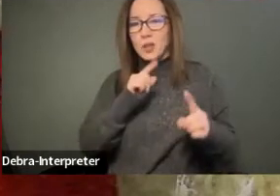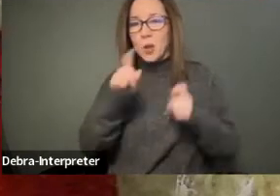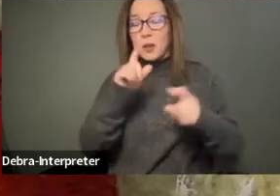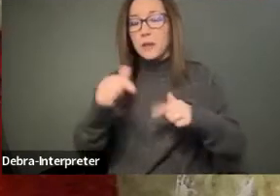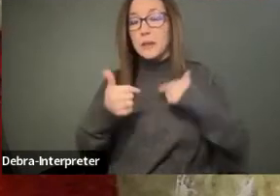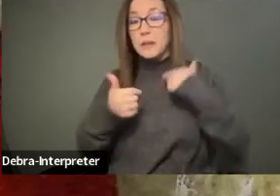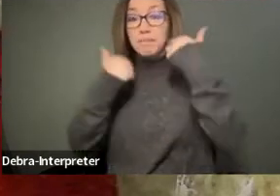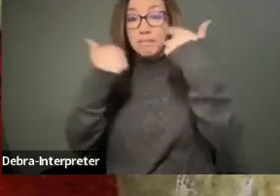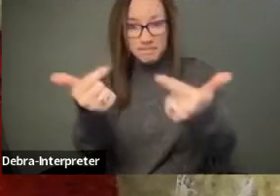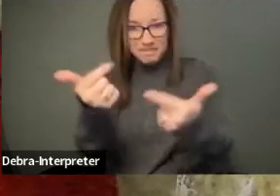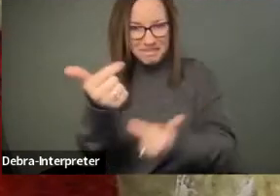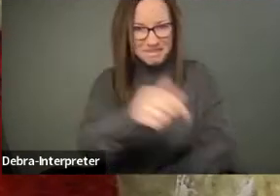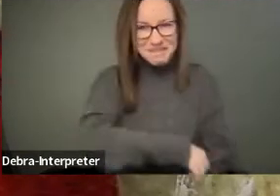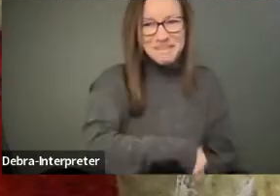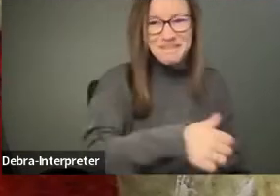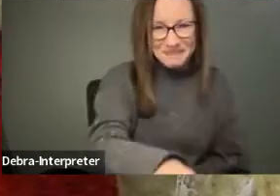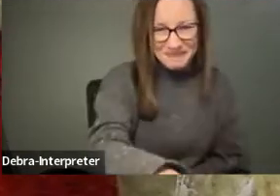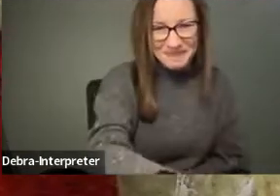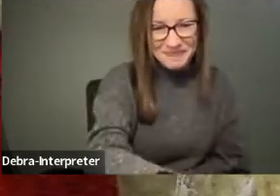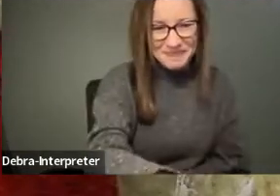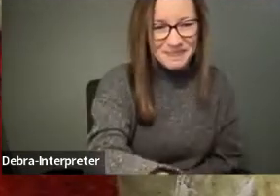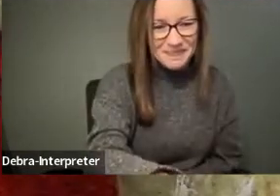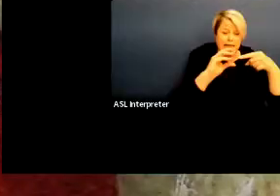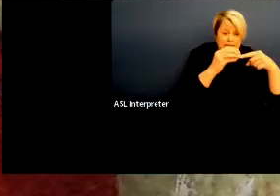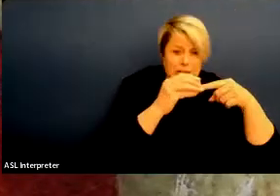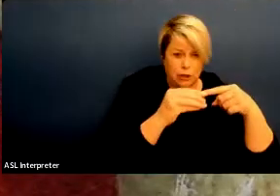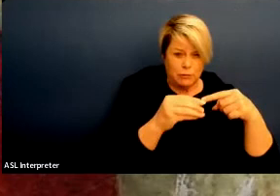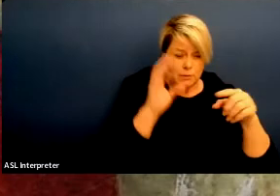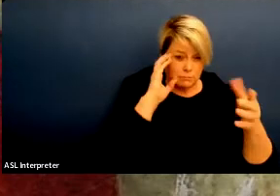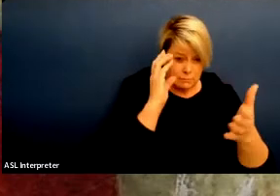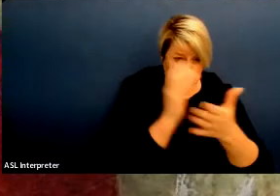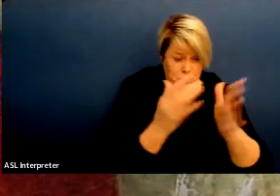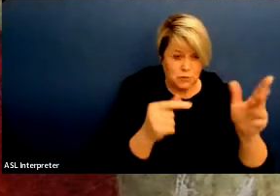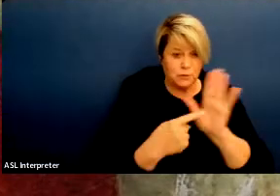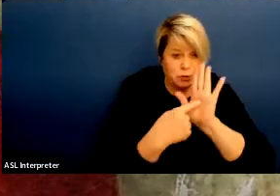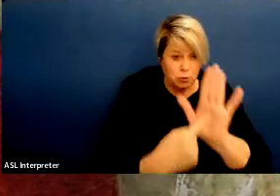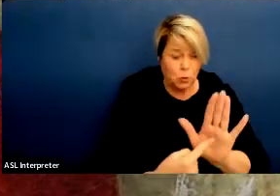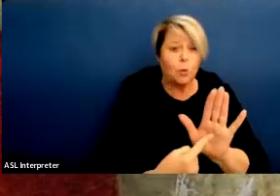is on the website and we are more than free to answer question if you have them. But again she already